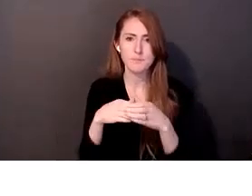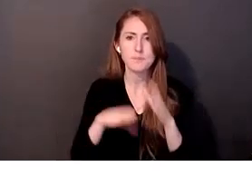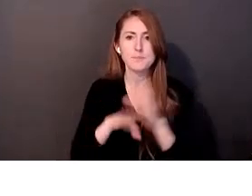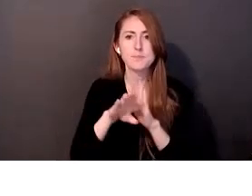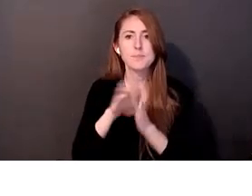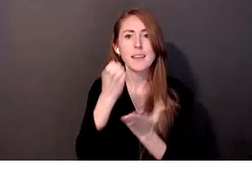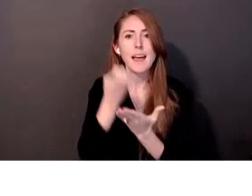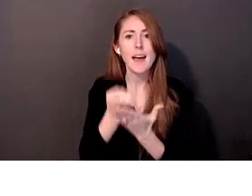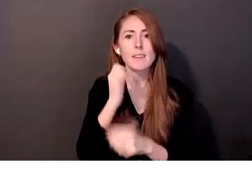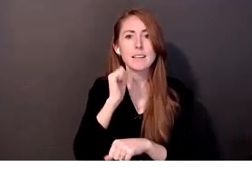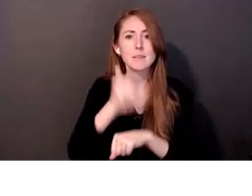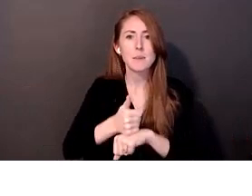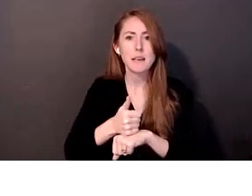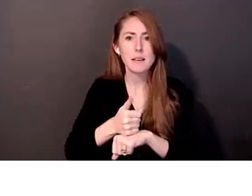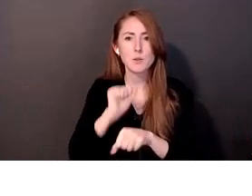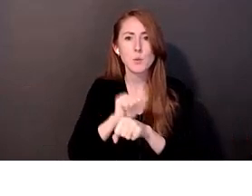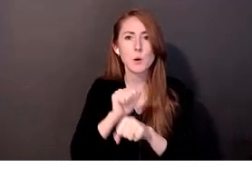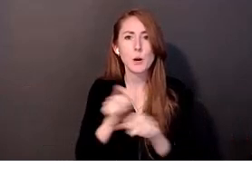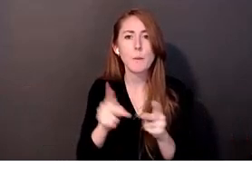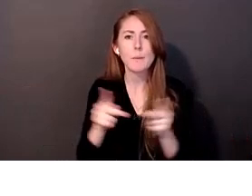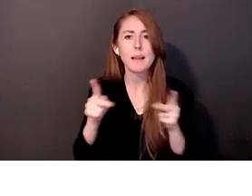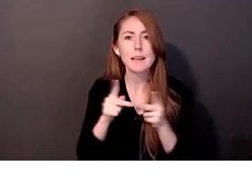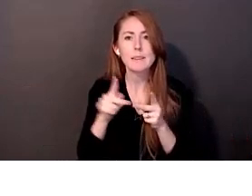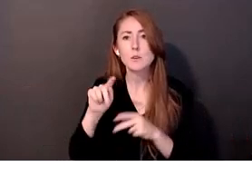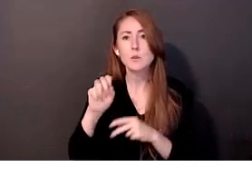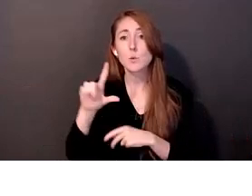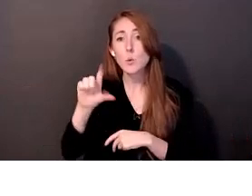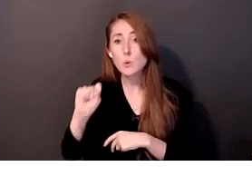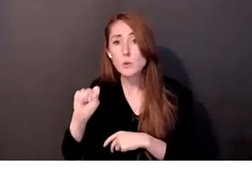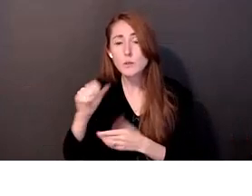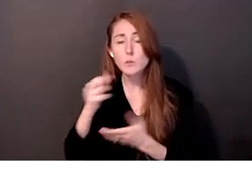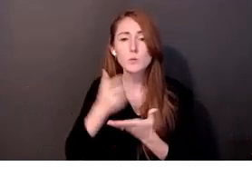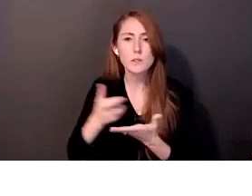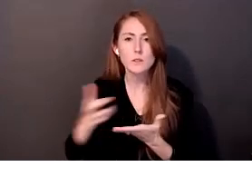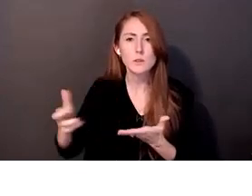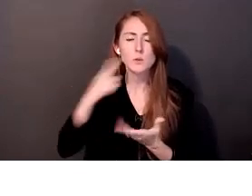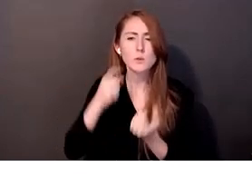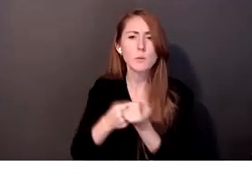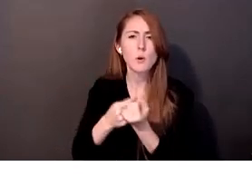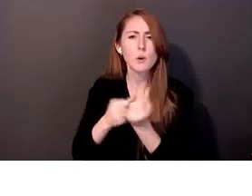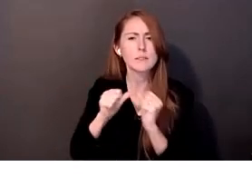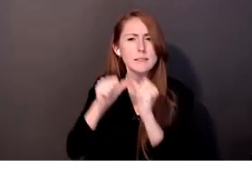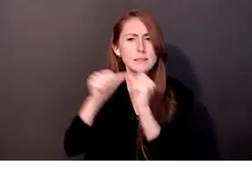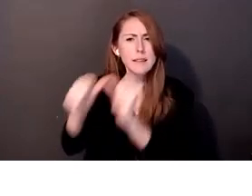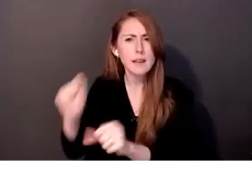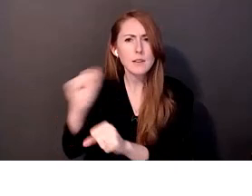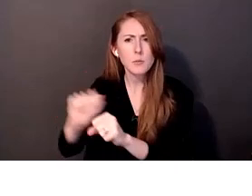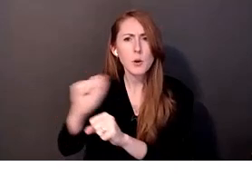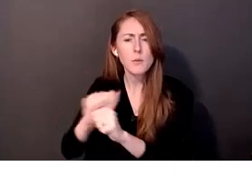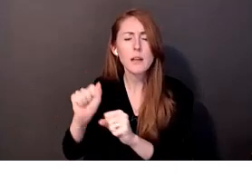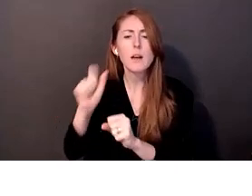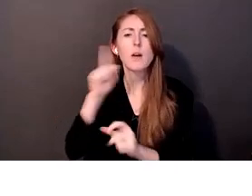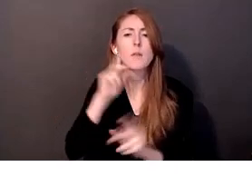and resources to support the sustained employment of people who have an episodic disability or health condition.